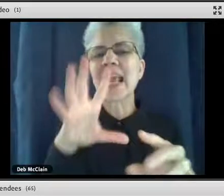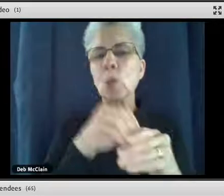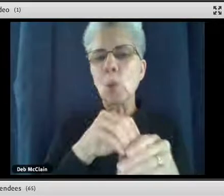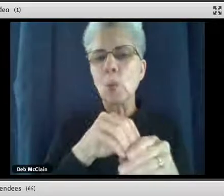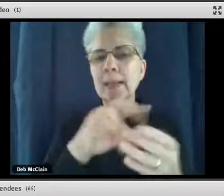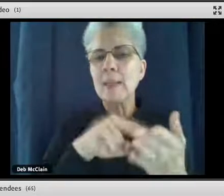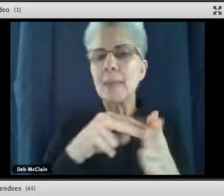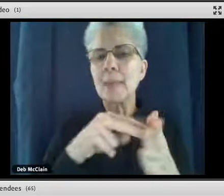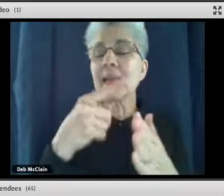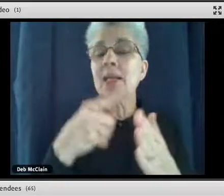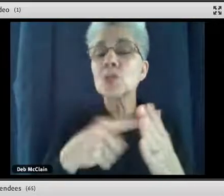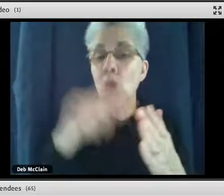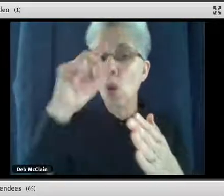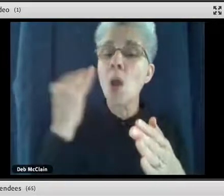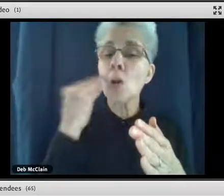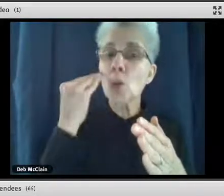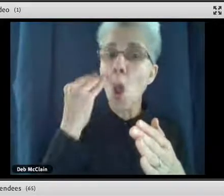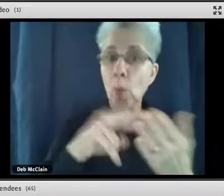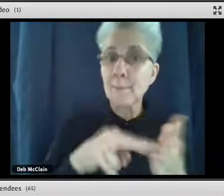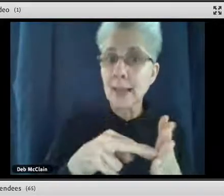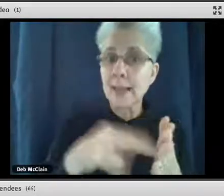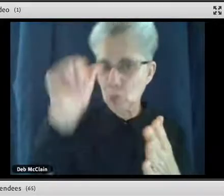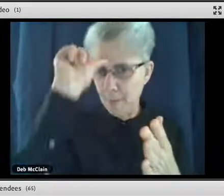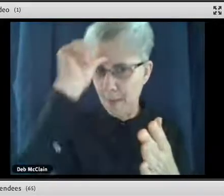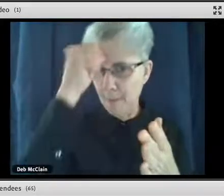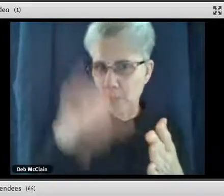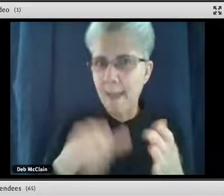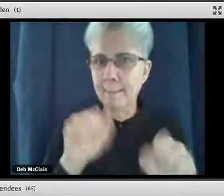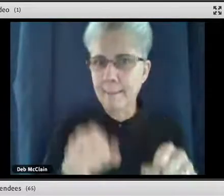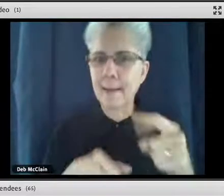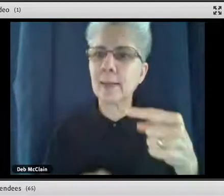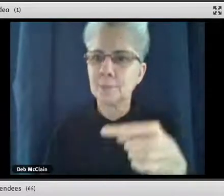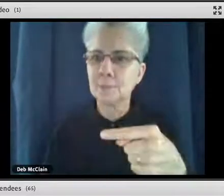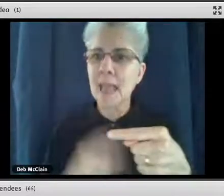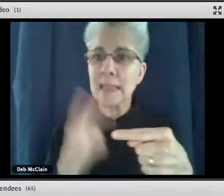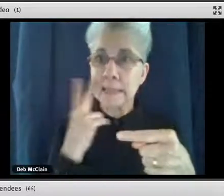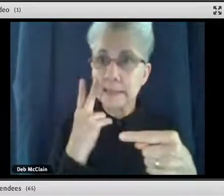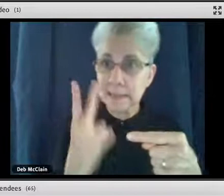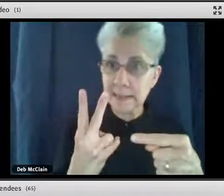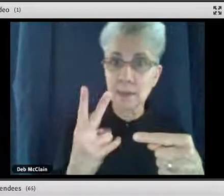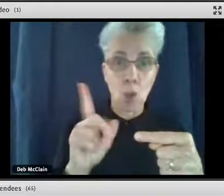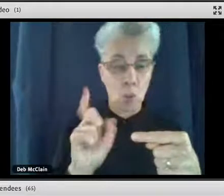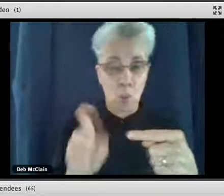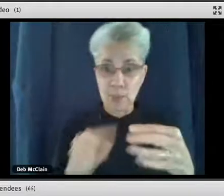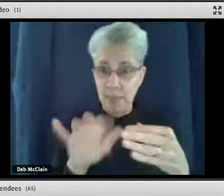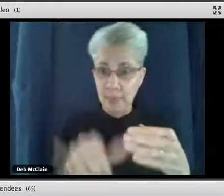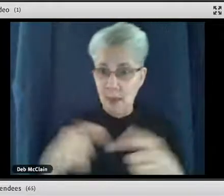so that we remember what it means. Okay. Alright.